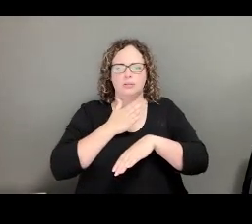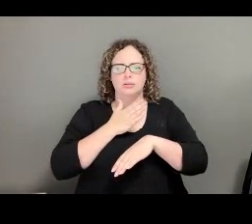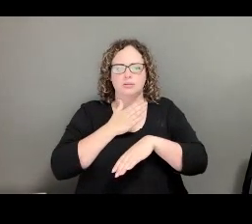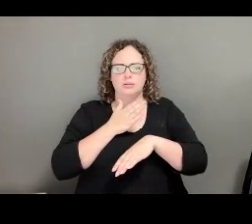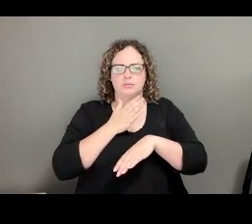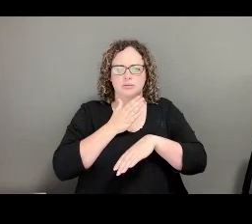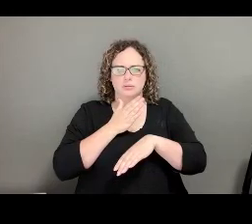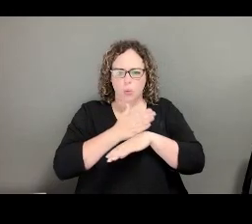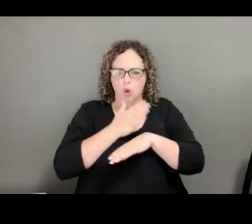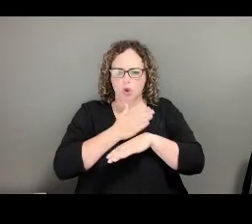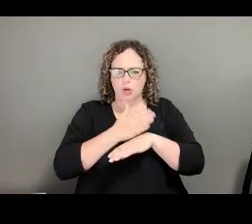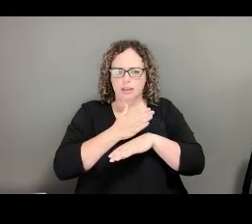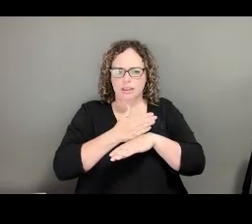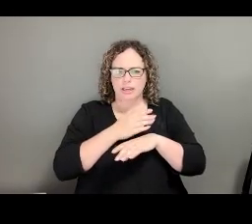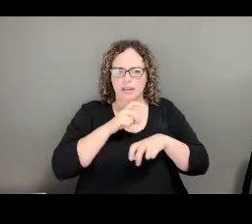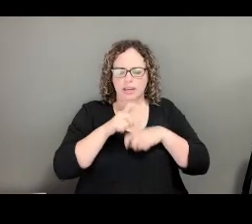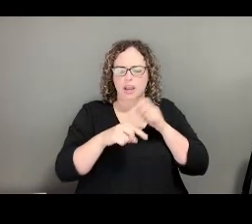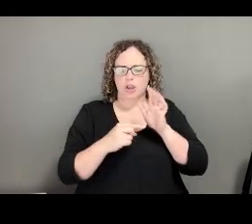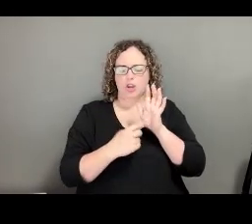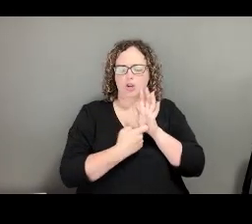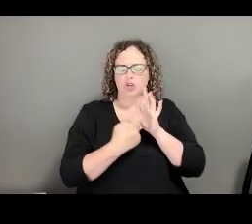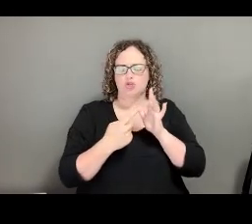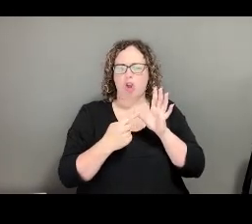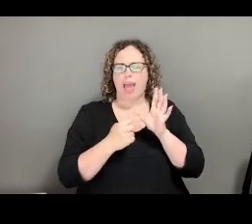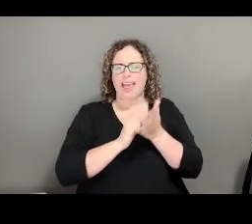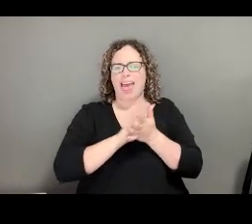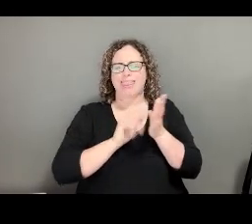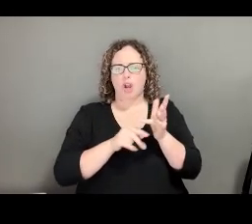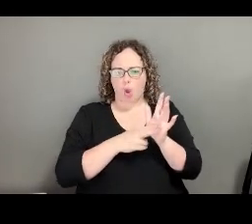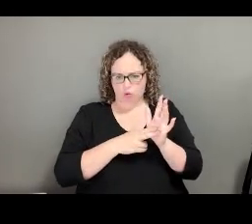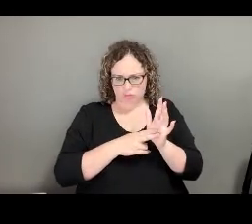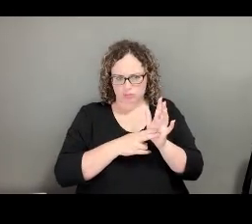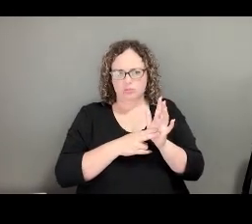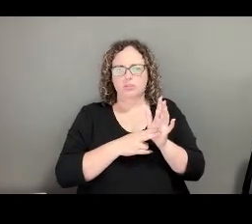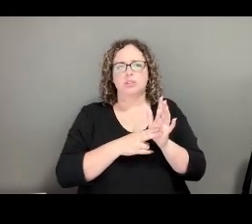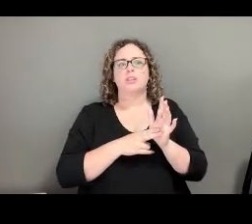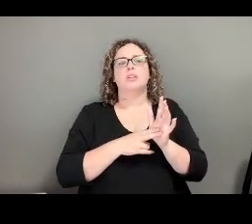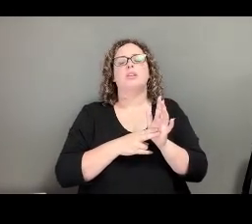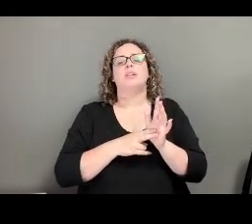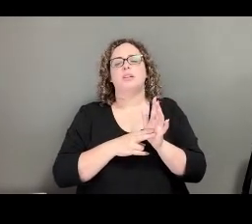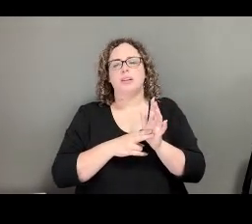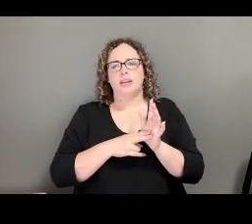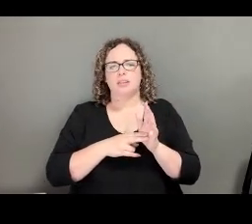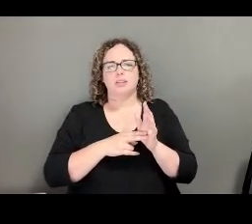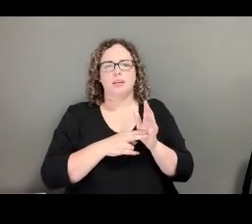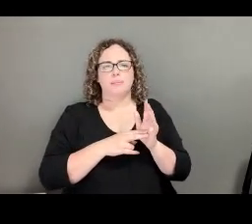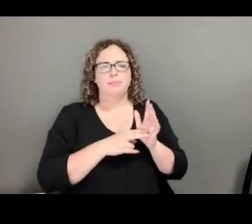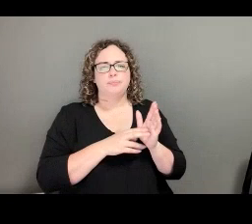and I was with about four local boys in that photo. And the second photo was my is of me doing a marathon.